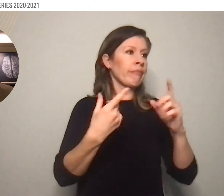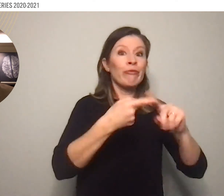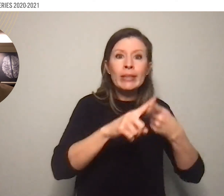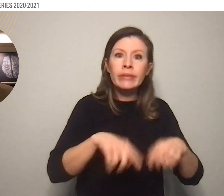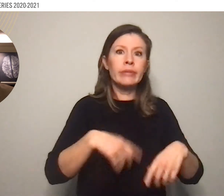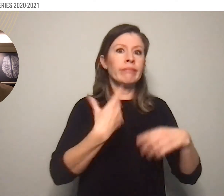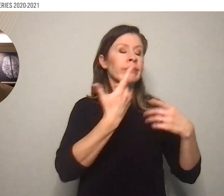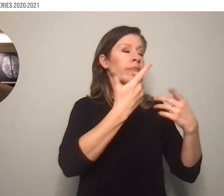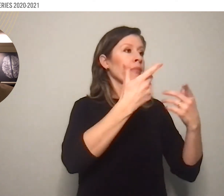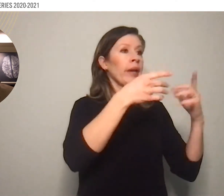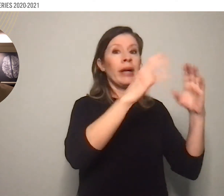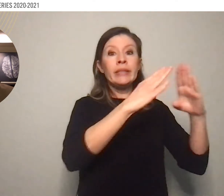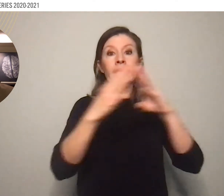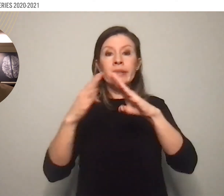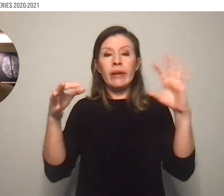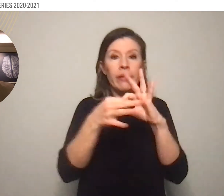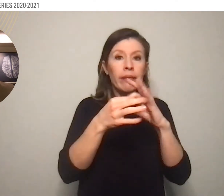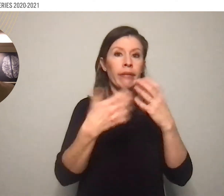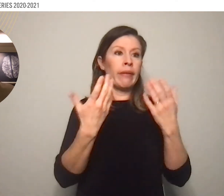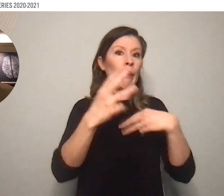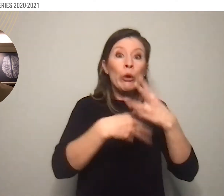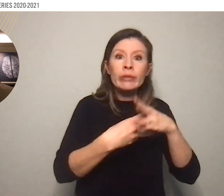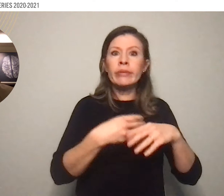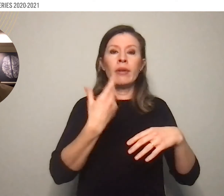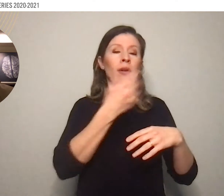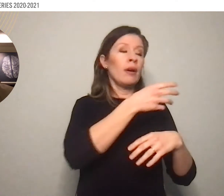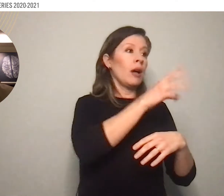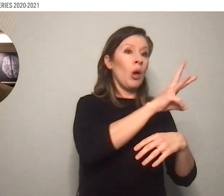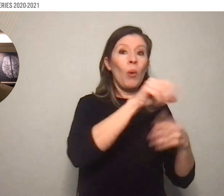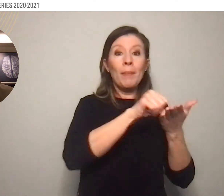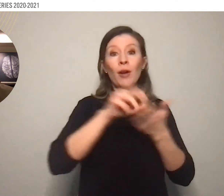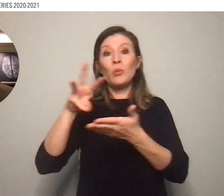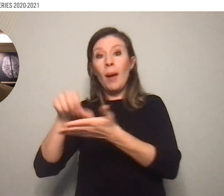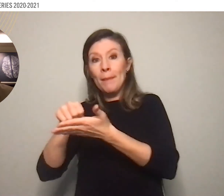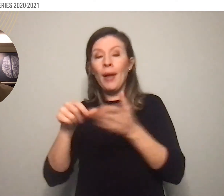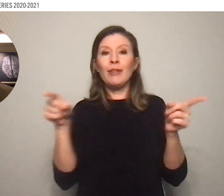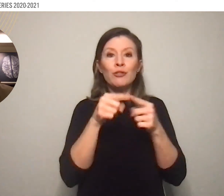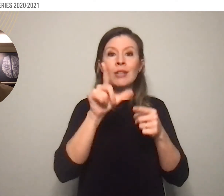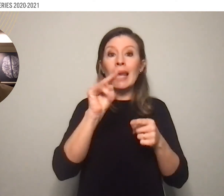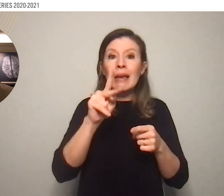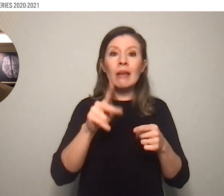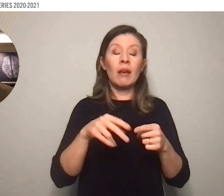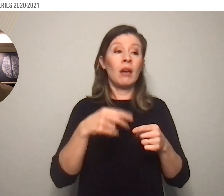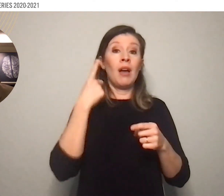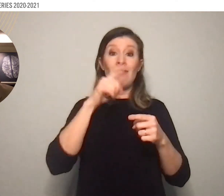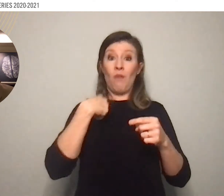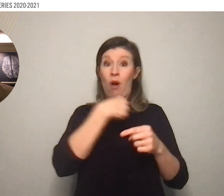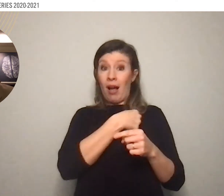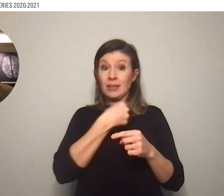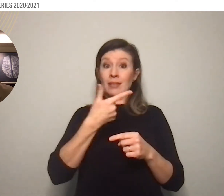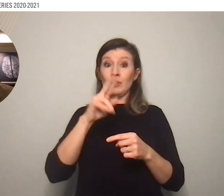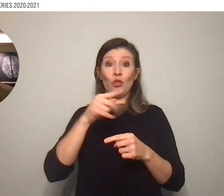links or you know between web pages. In our case nodes are our neurons, our brain regions and